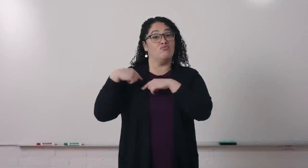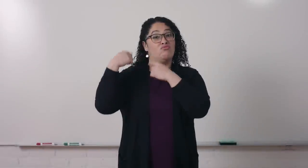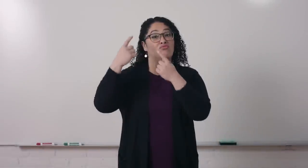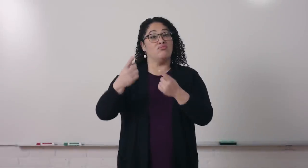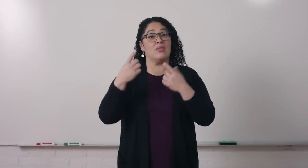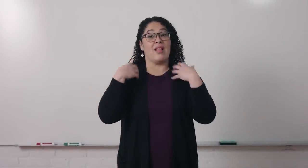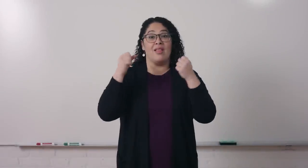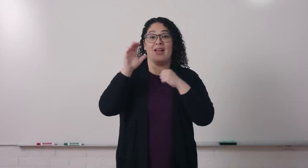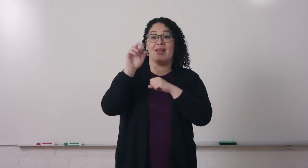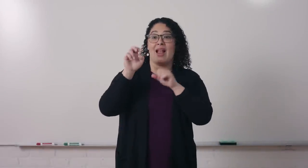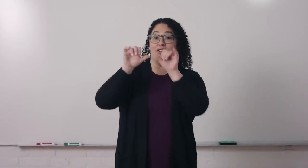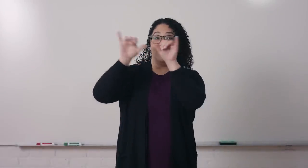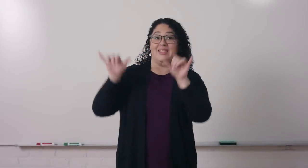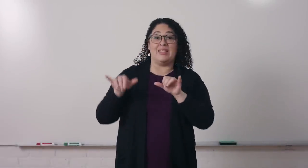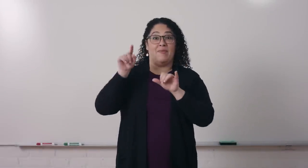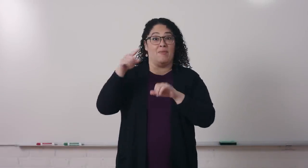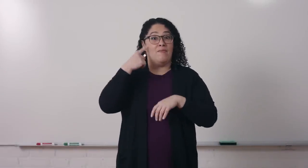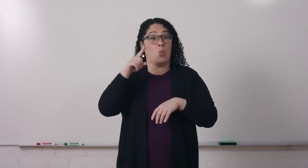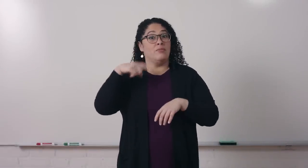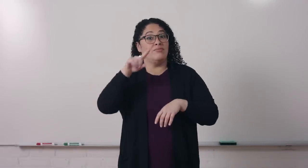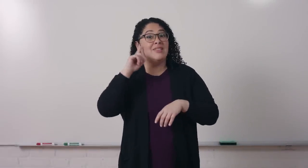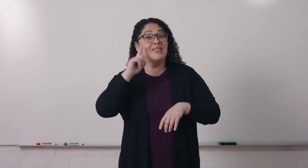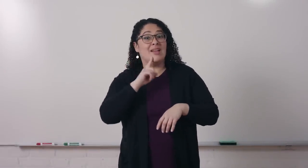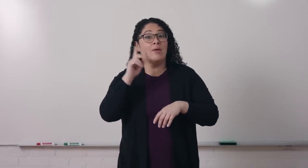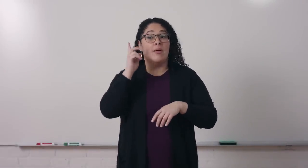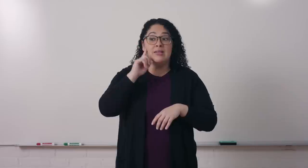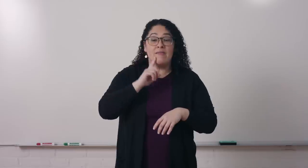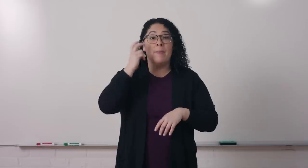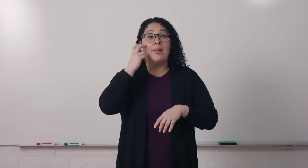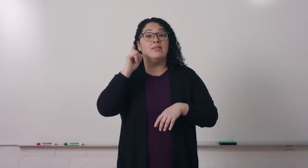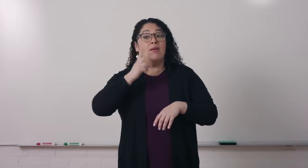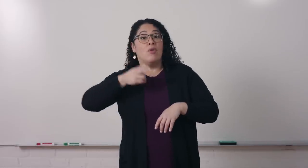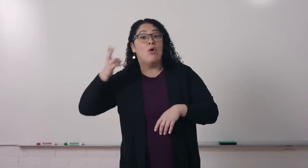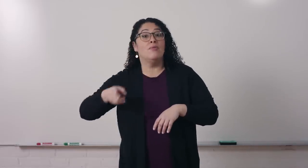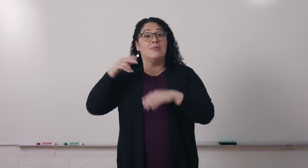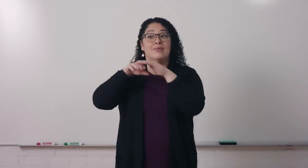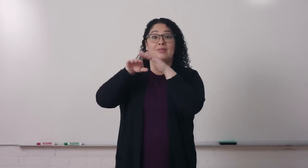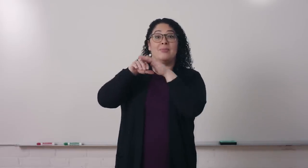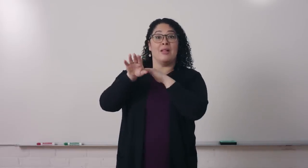Historically, the health care system has not been an accessible space for Deaf, DeafBlind,